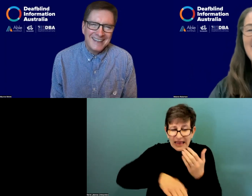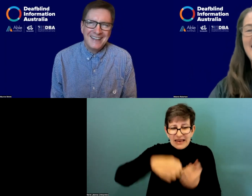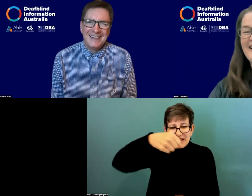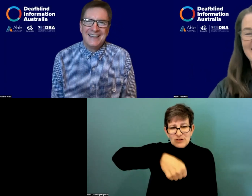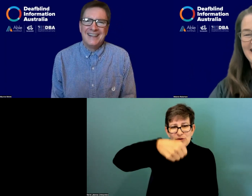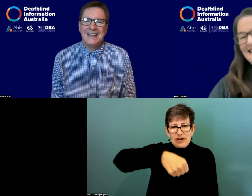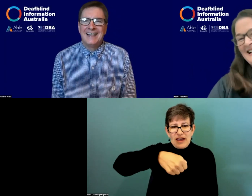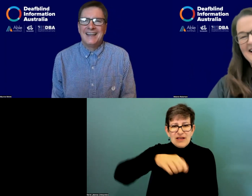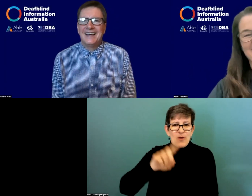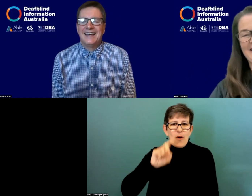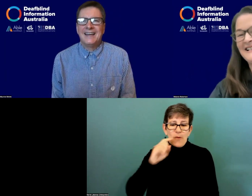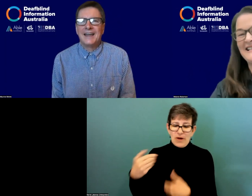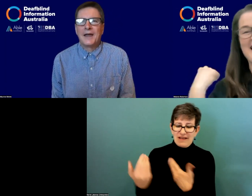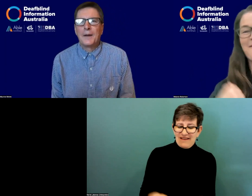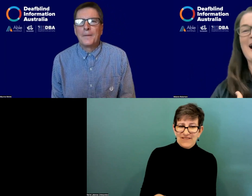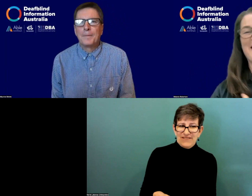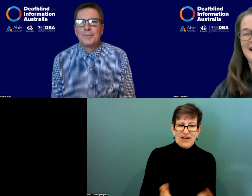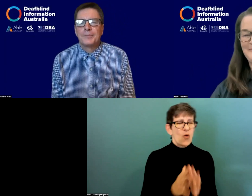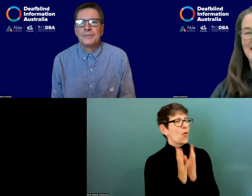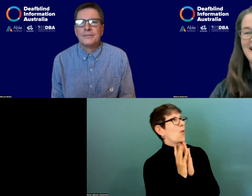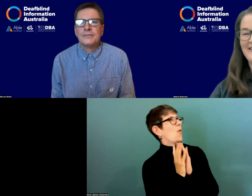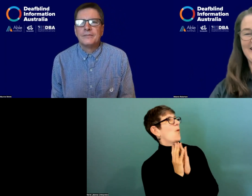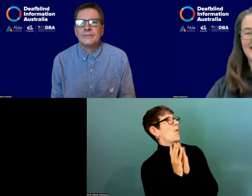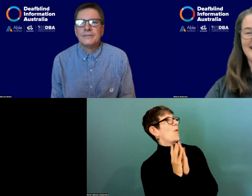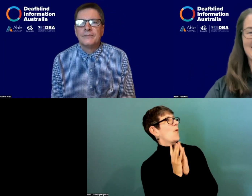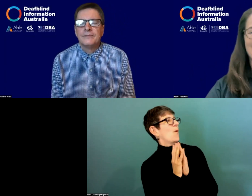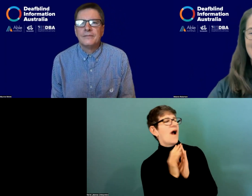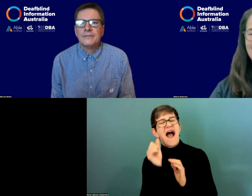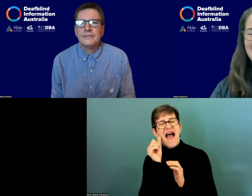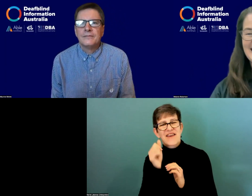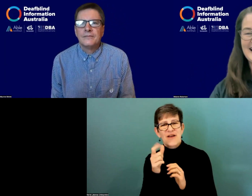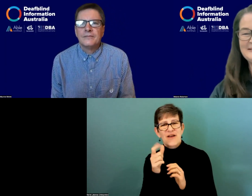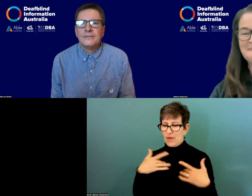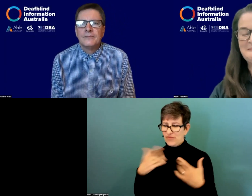It's a hard one. You can send that one right back to me. I know.